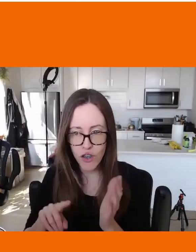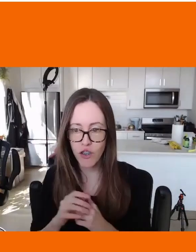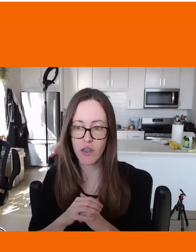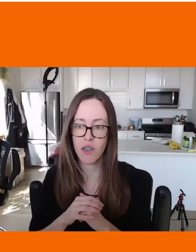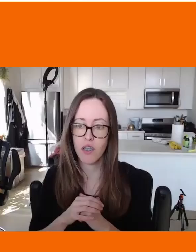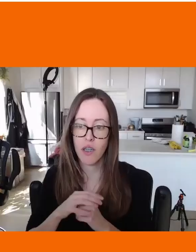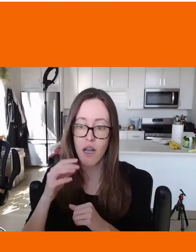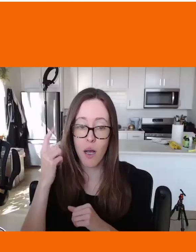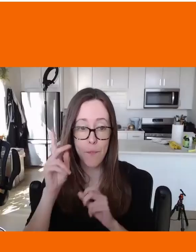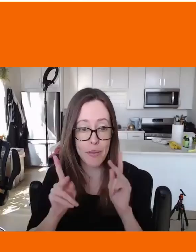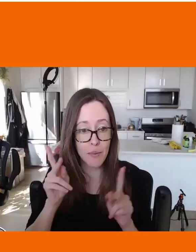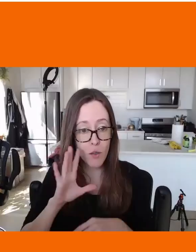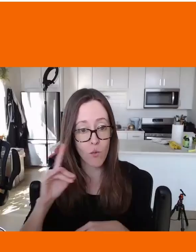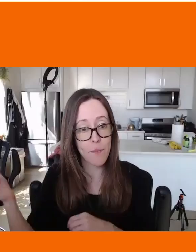It connected with my previous research.